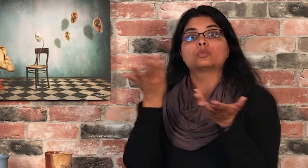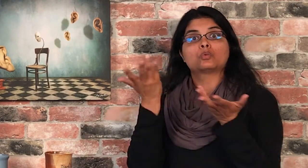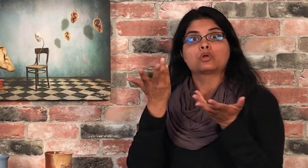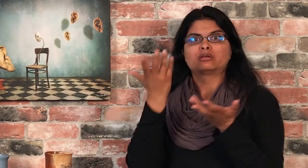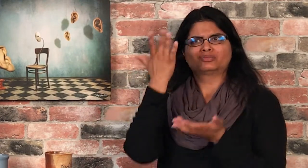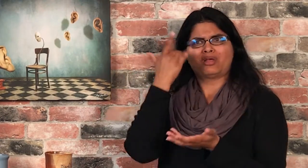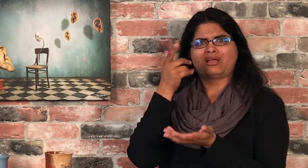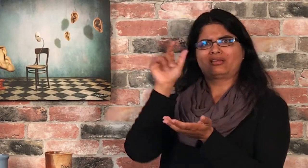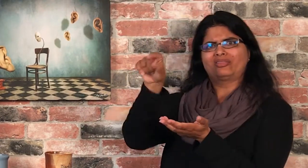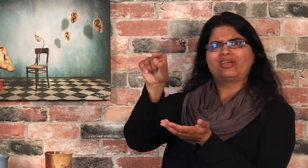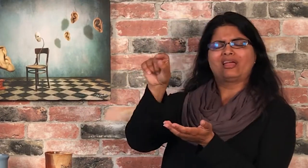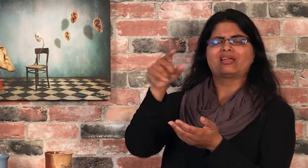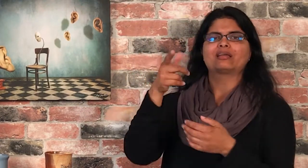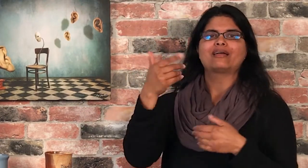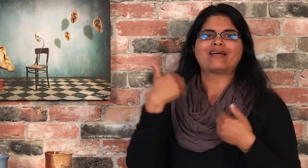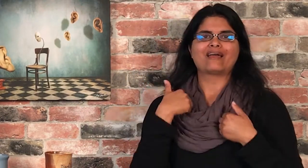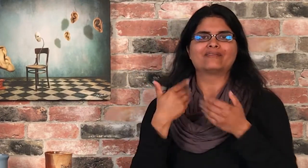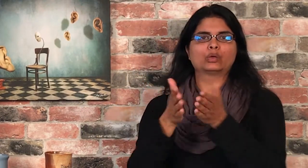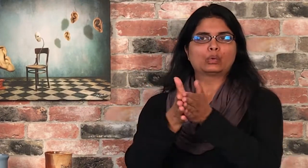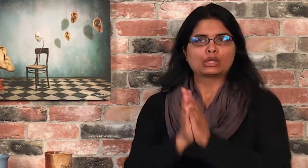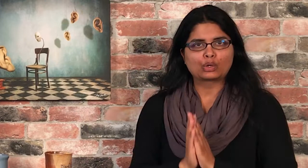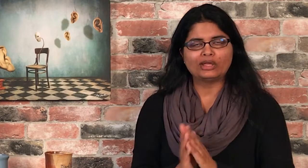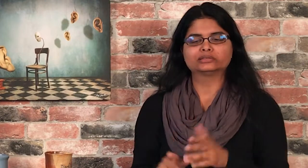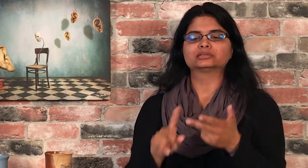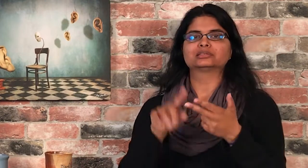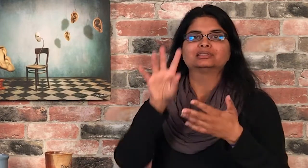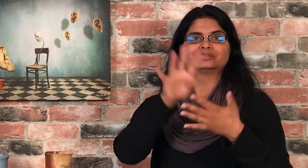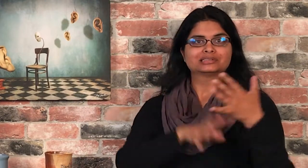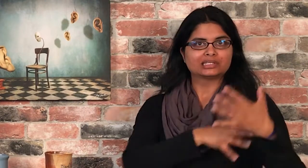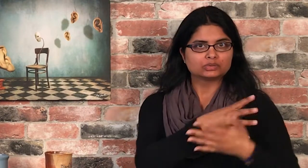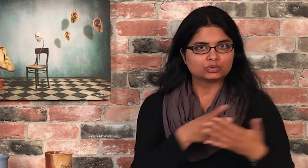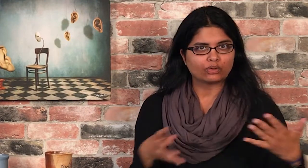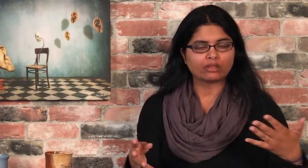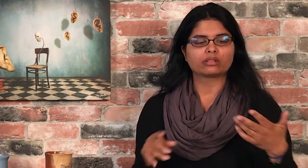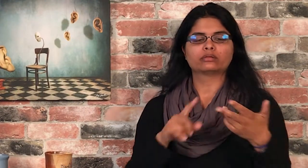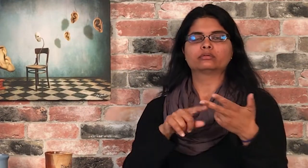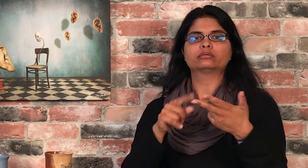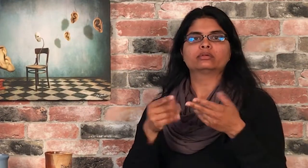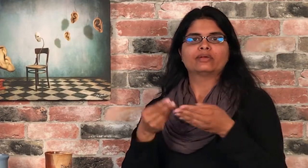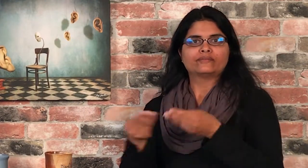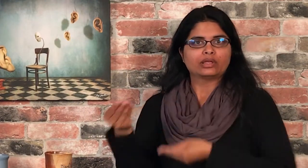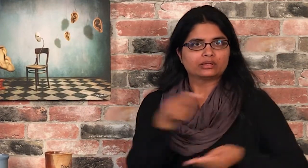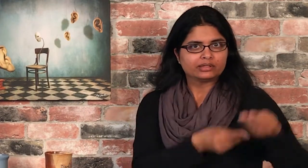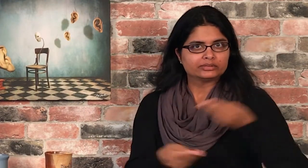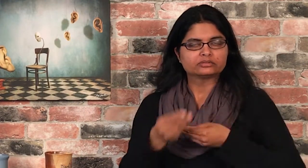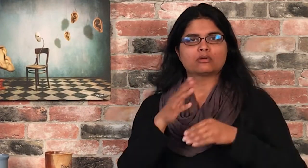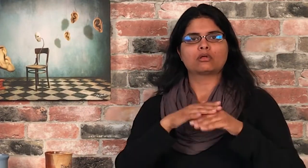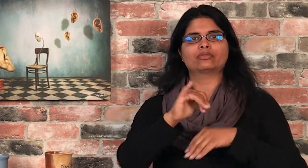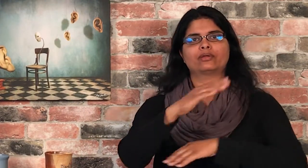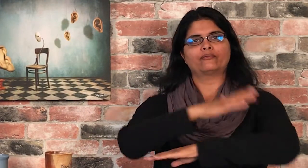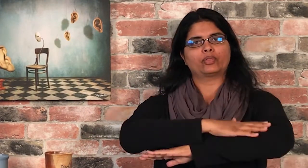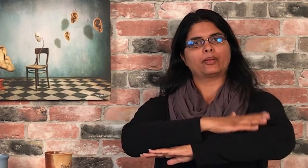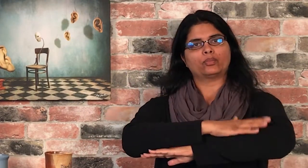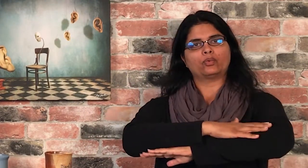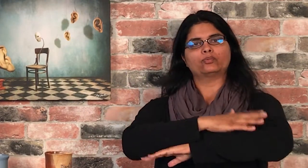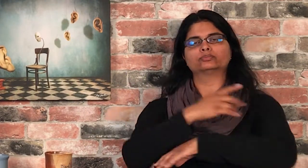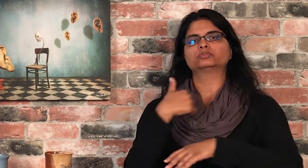Vineya has requesting, scheduling and invoicing on the platform.